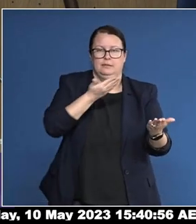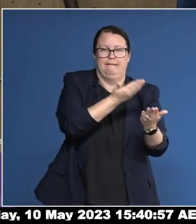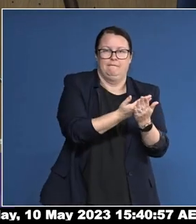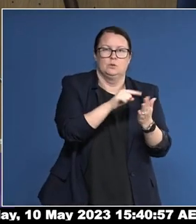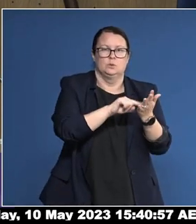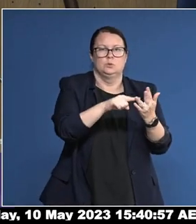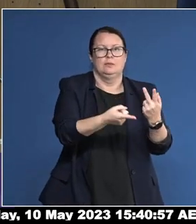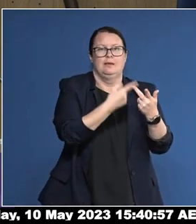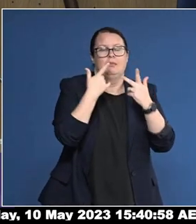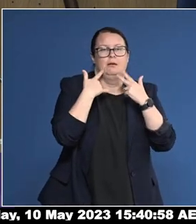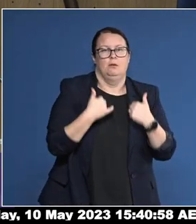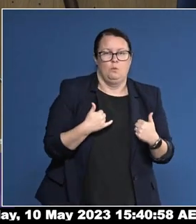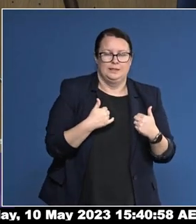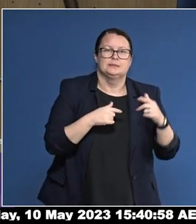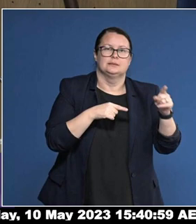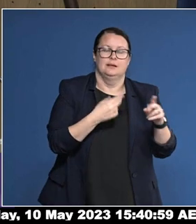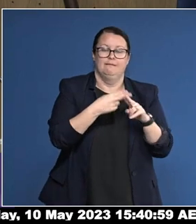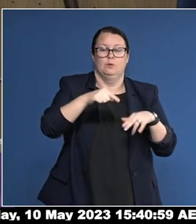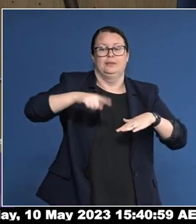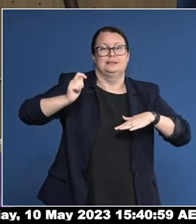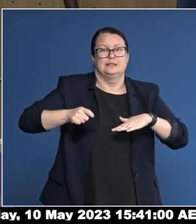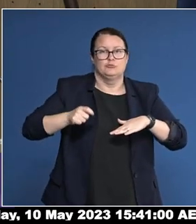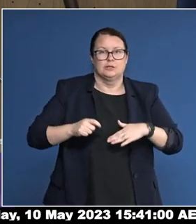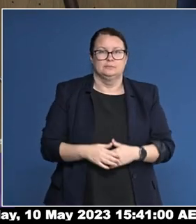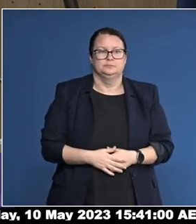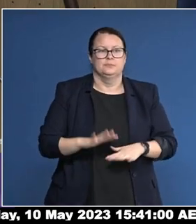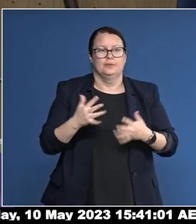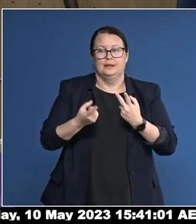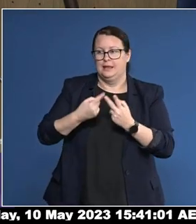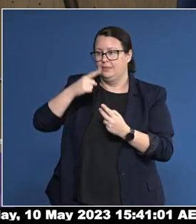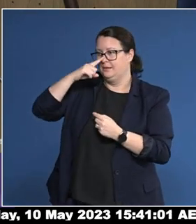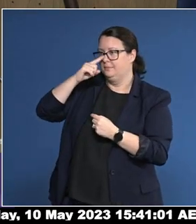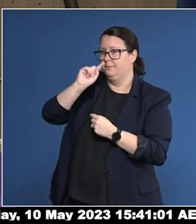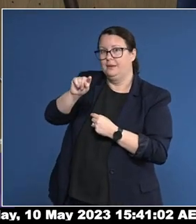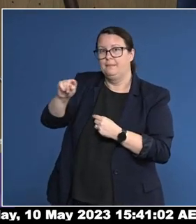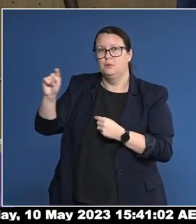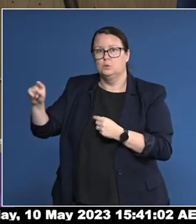appear for this hearing and any other individuals, entities or organisations